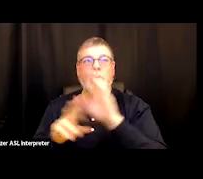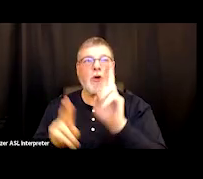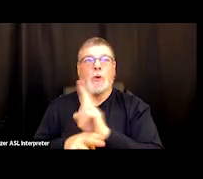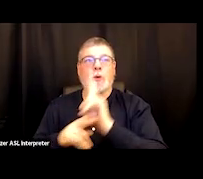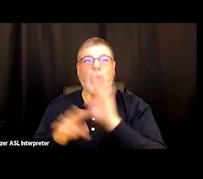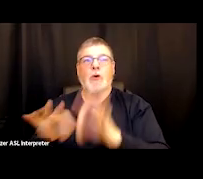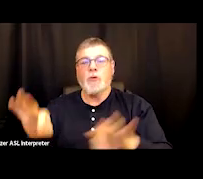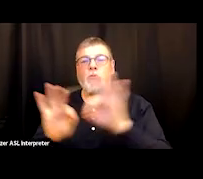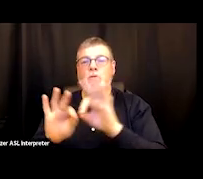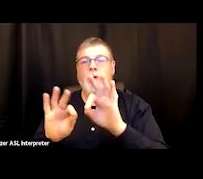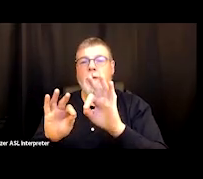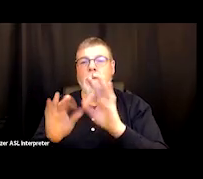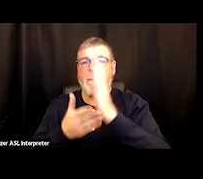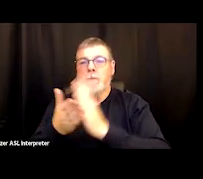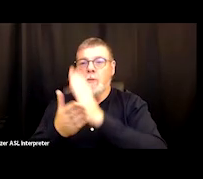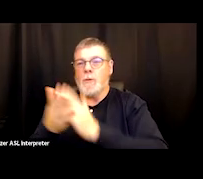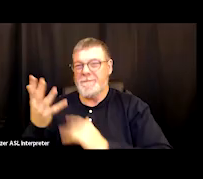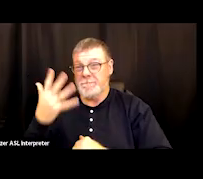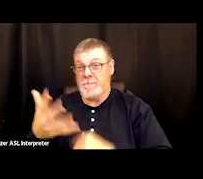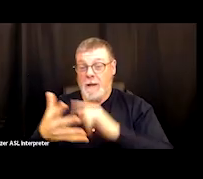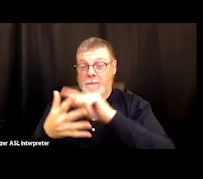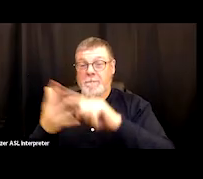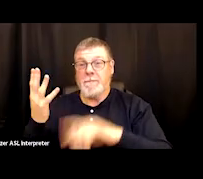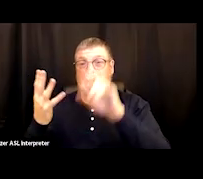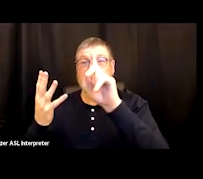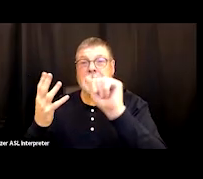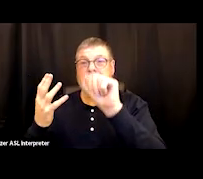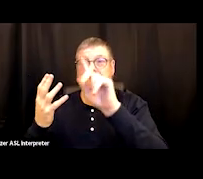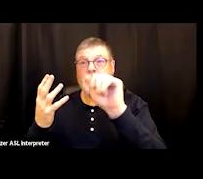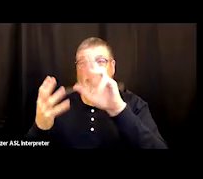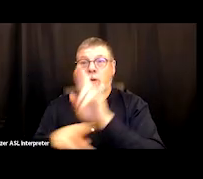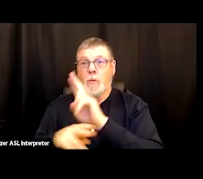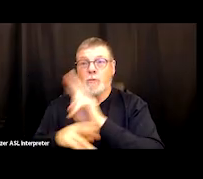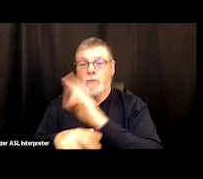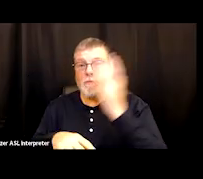so those five critical components Dazara talked about earlier with the SOAR model.